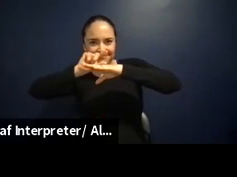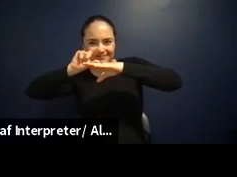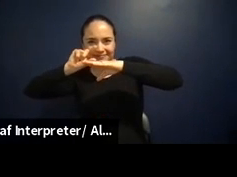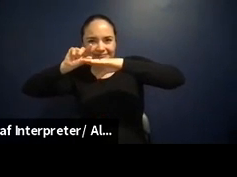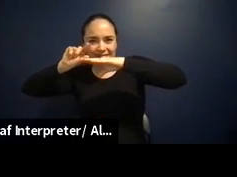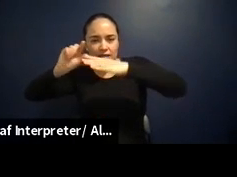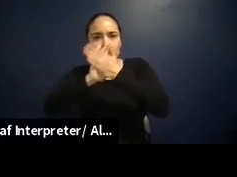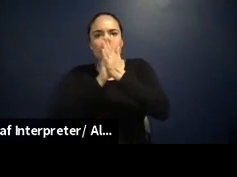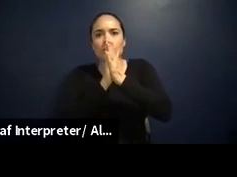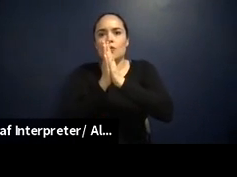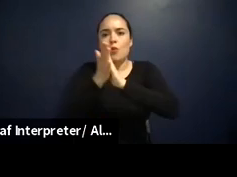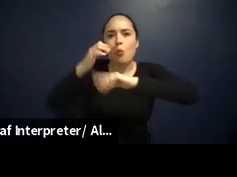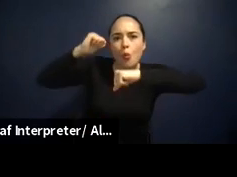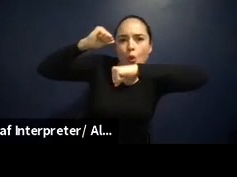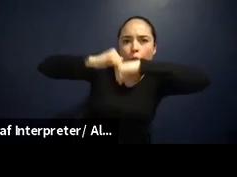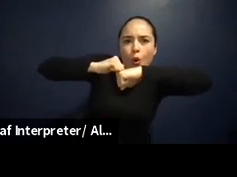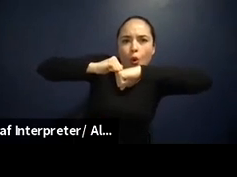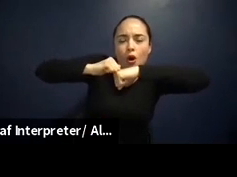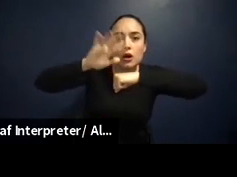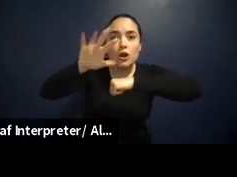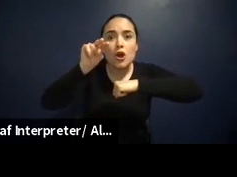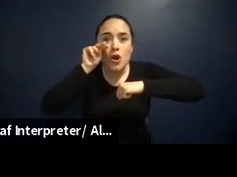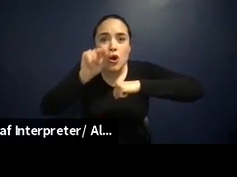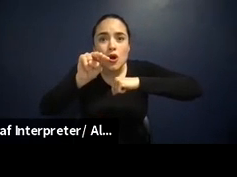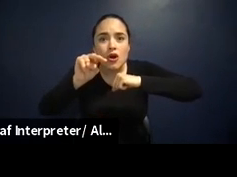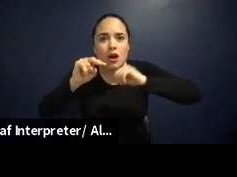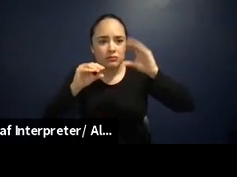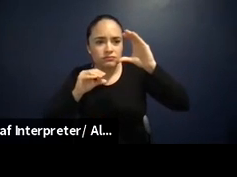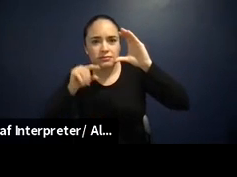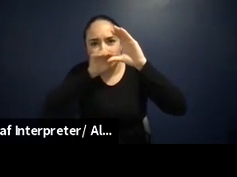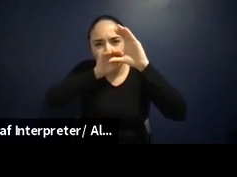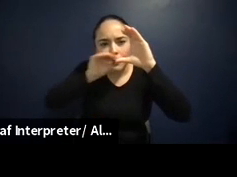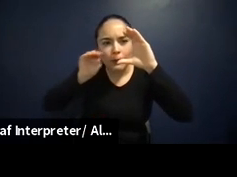layers in this in this picture here. So we have some white layers, we have some brown layers,